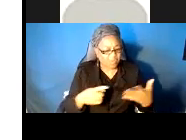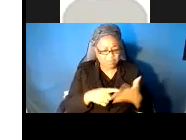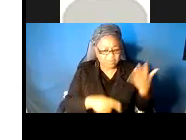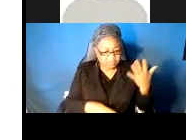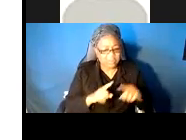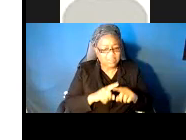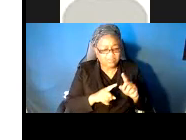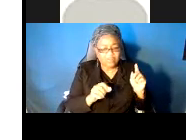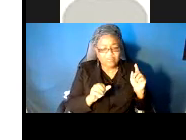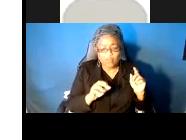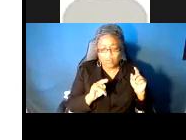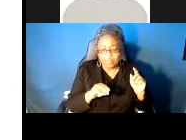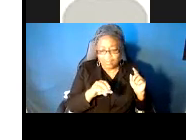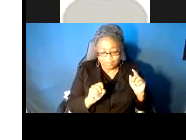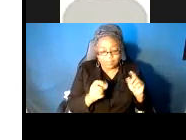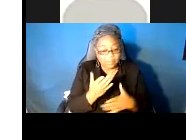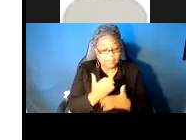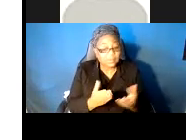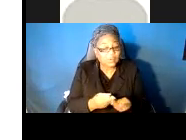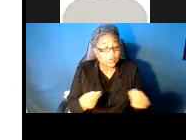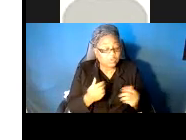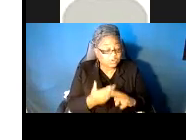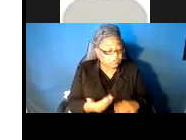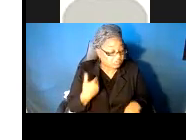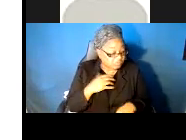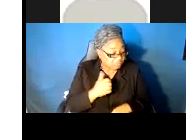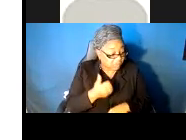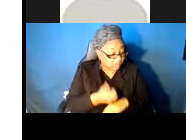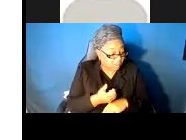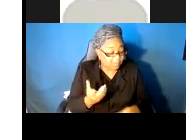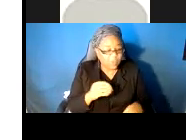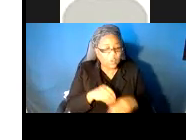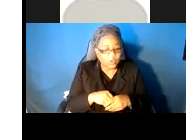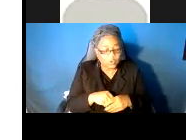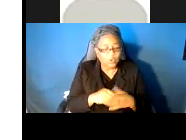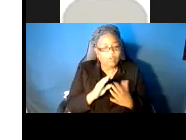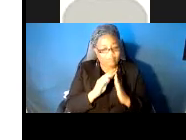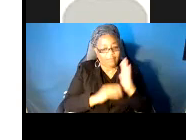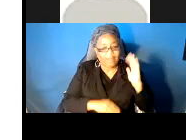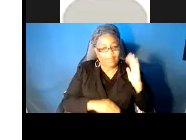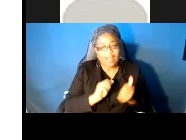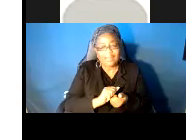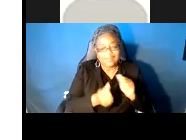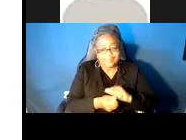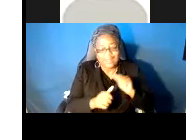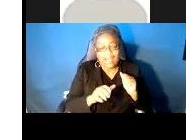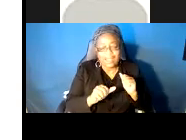Some solutions we have previously implemented include filling out an adapted form in Microsoft Word,